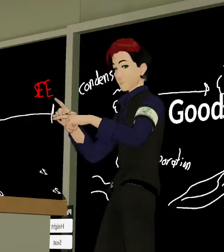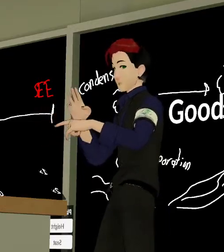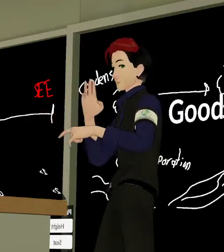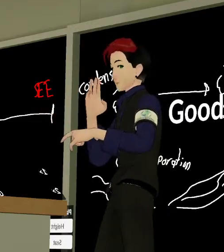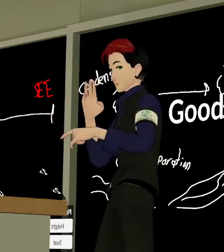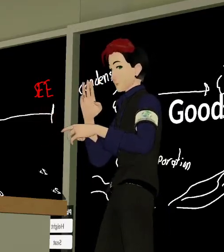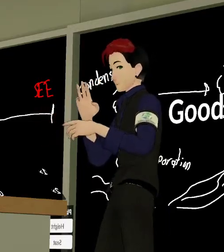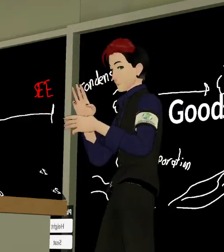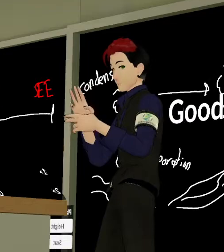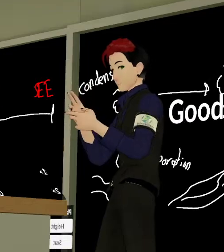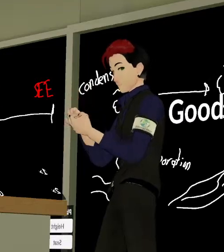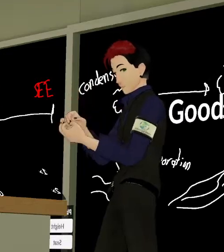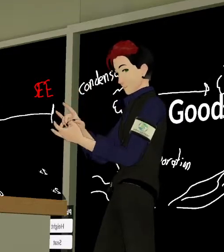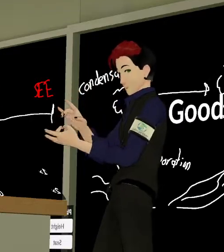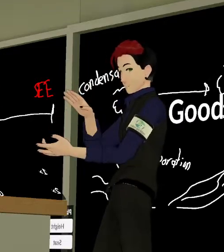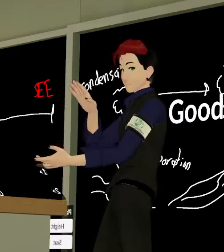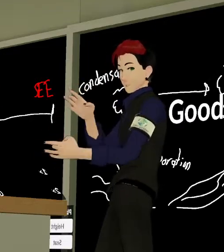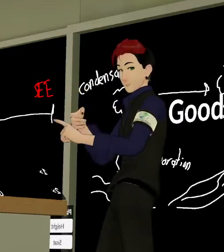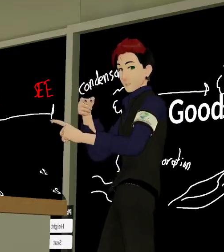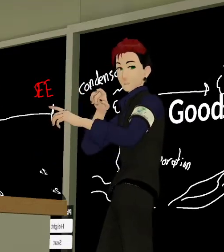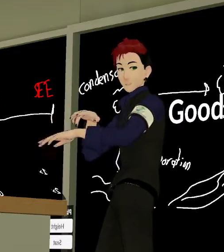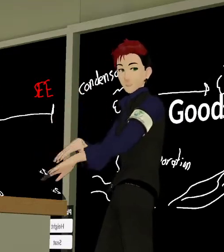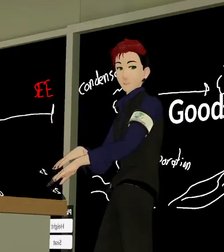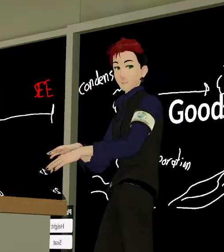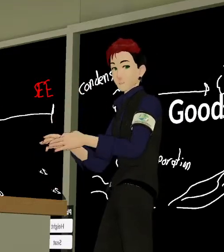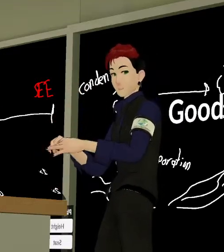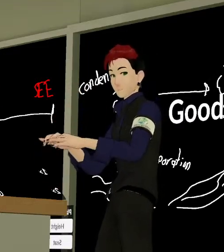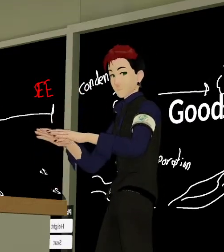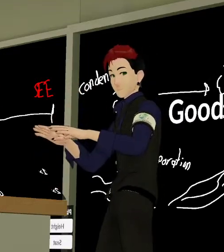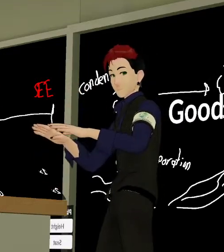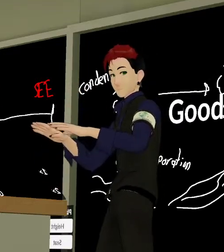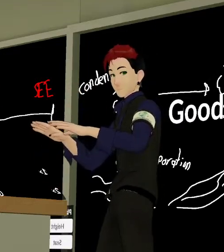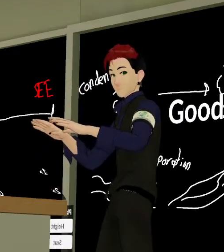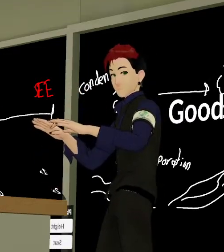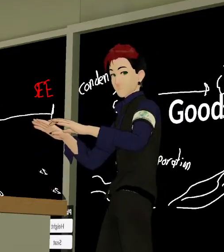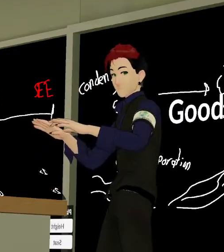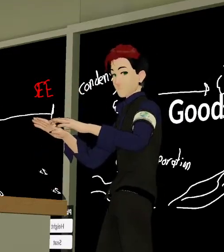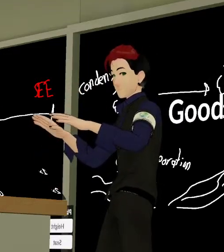that was the water vapor escaping from the ocean